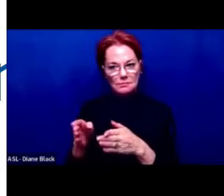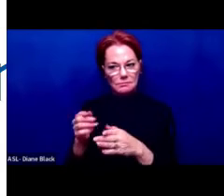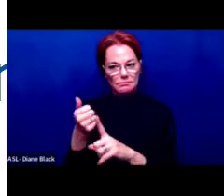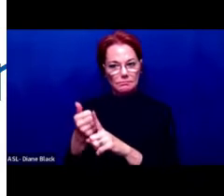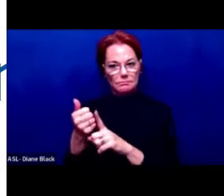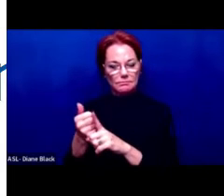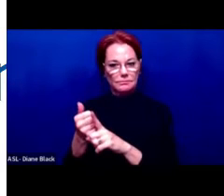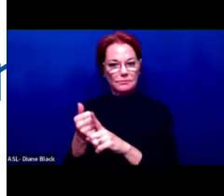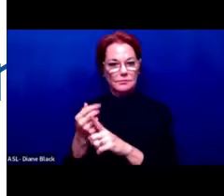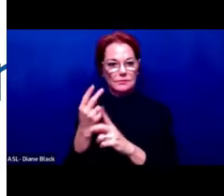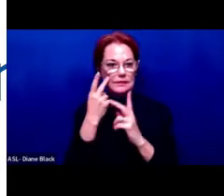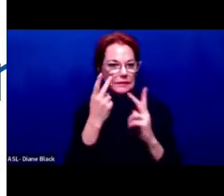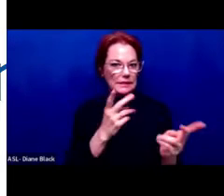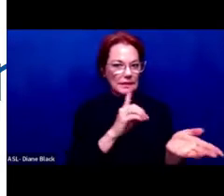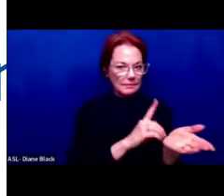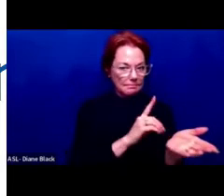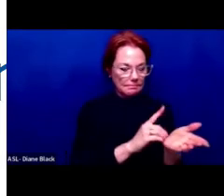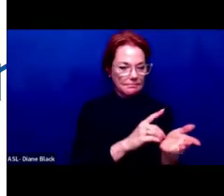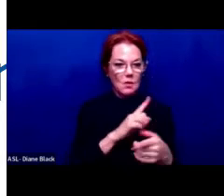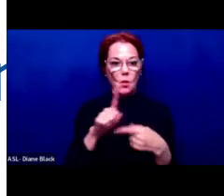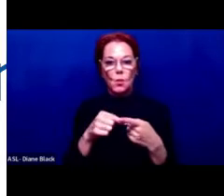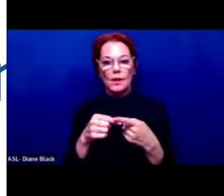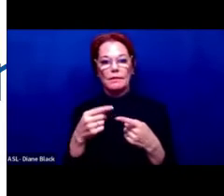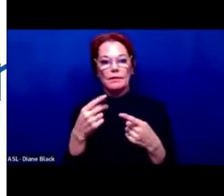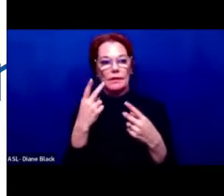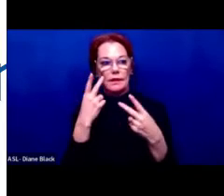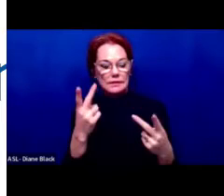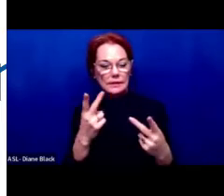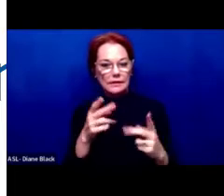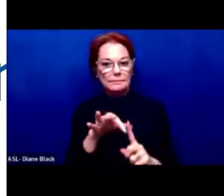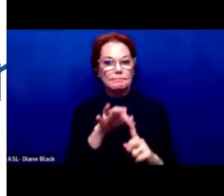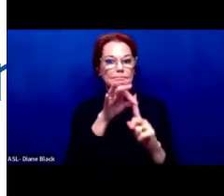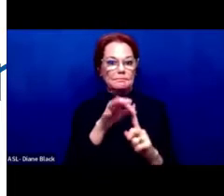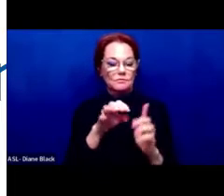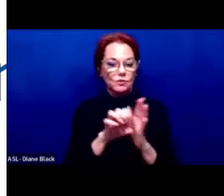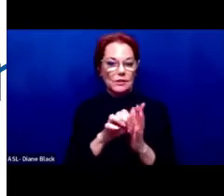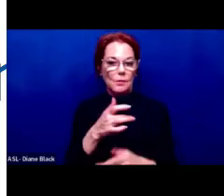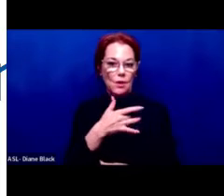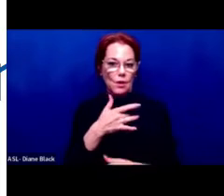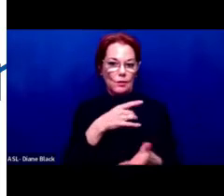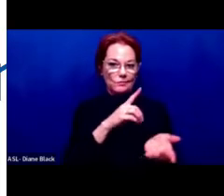specialty care for these conditions, for example, seeing cardiology, to manage those